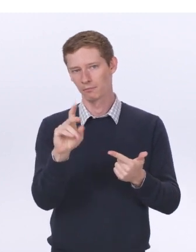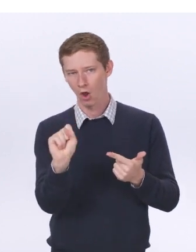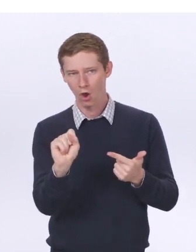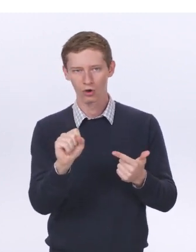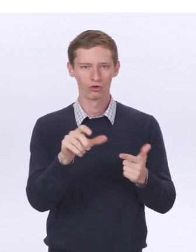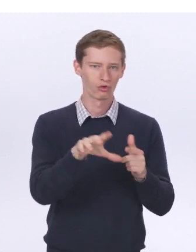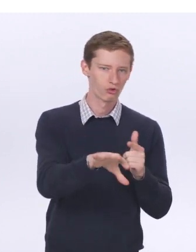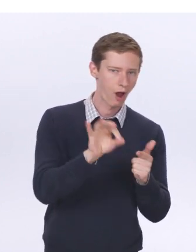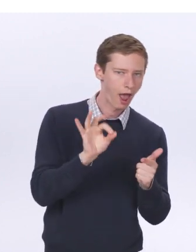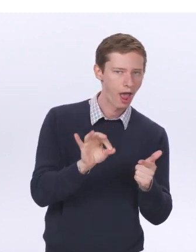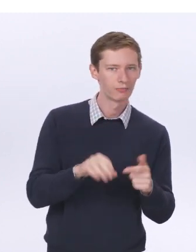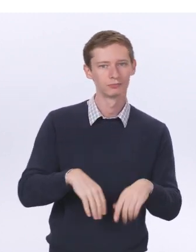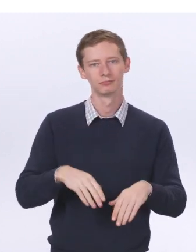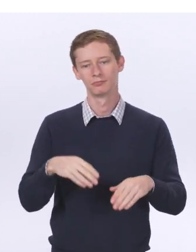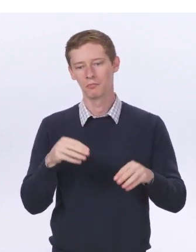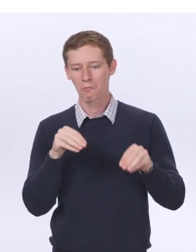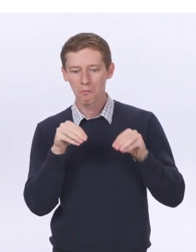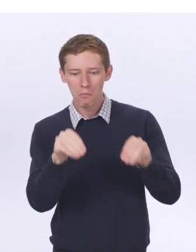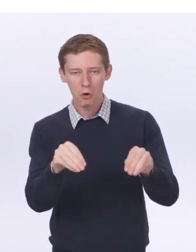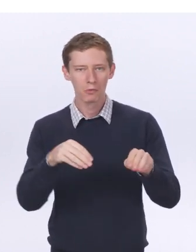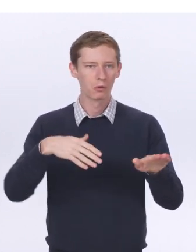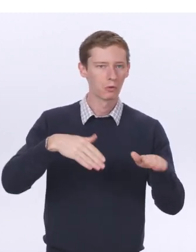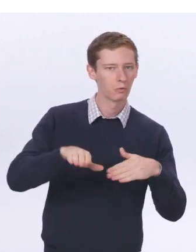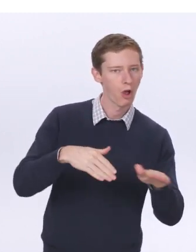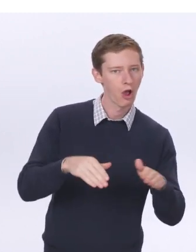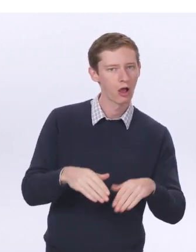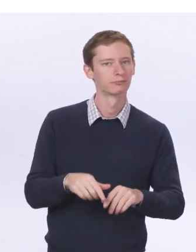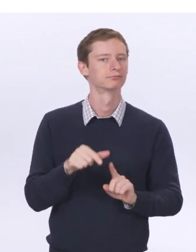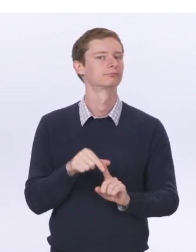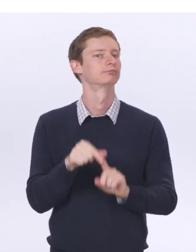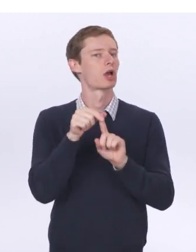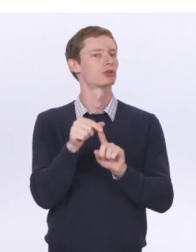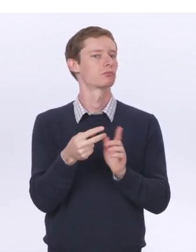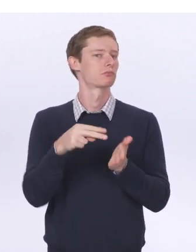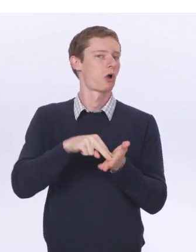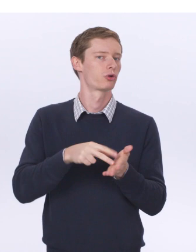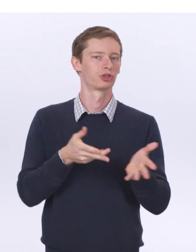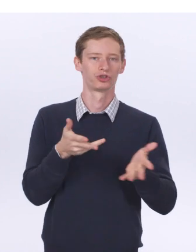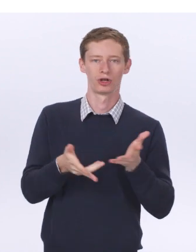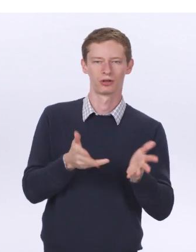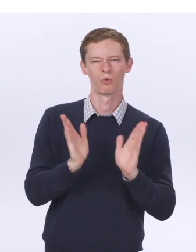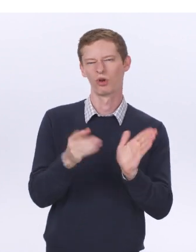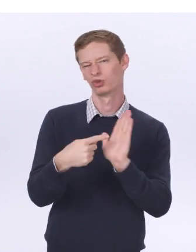Let’s take a look at a few of these in action. For canvas UI interaction,